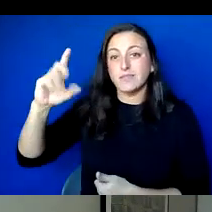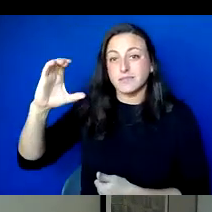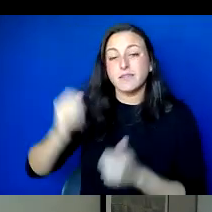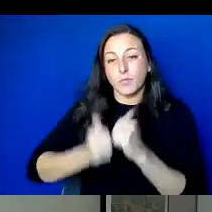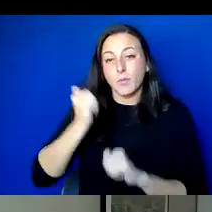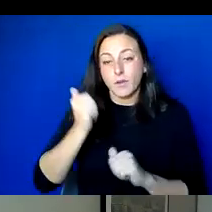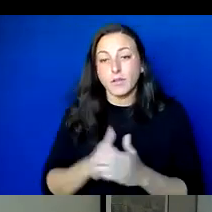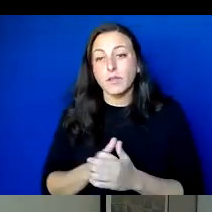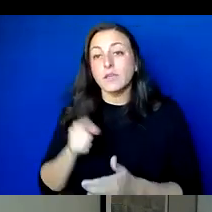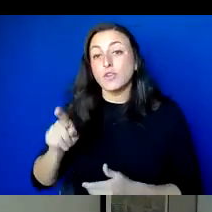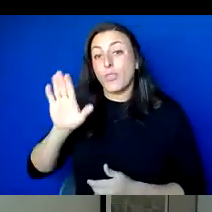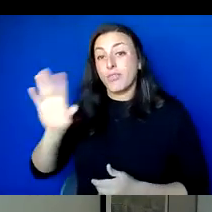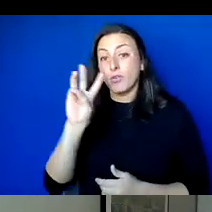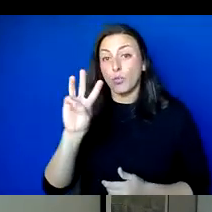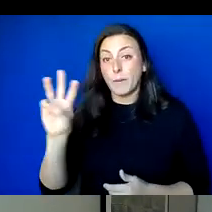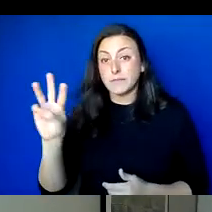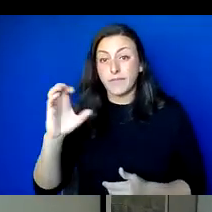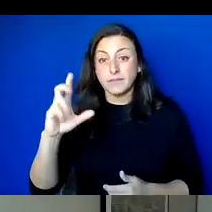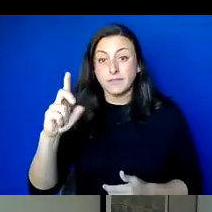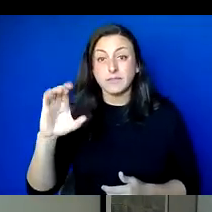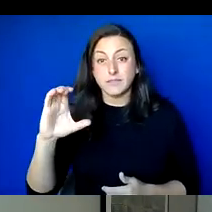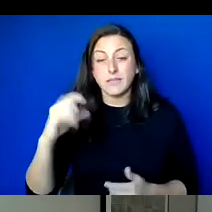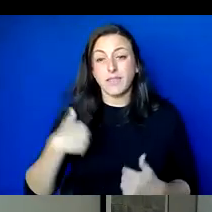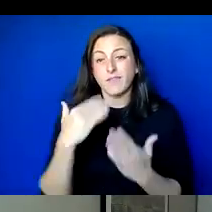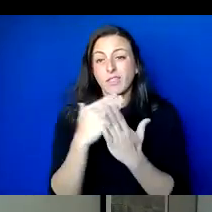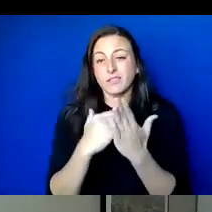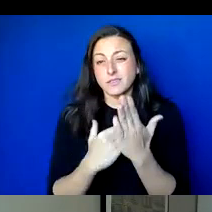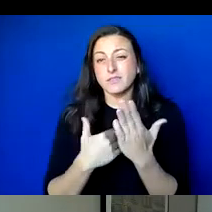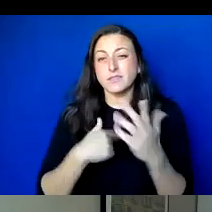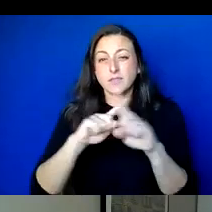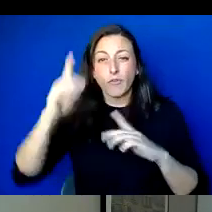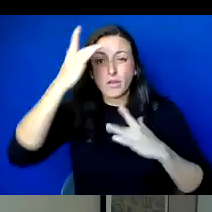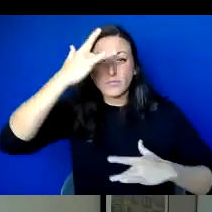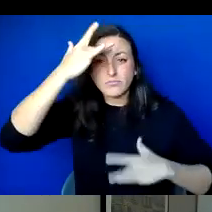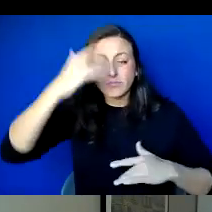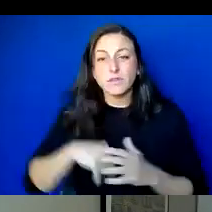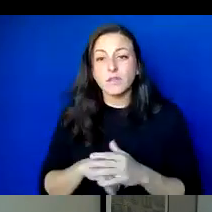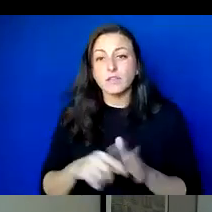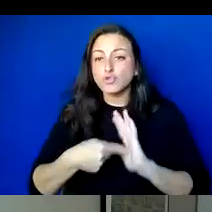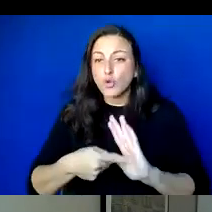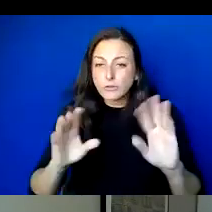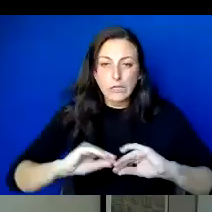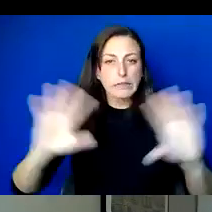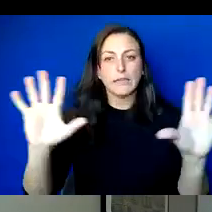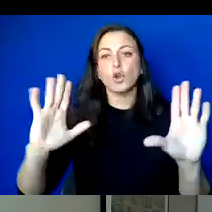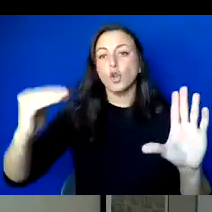on their website lists conditions where there is clear, known, increased risk of COVID